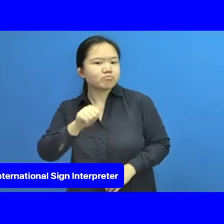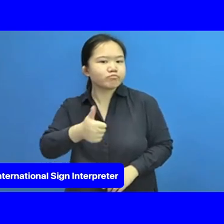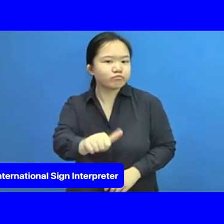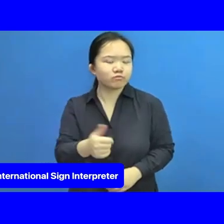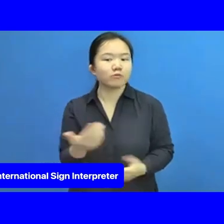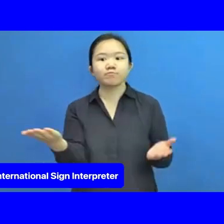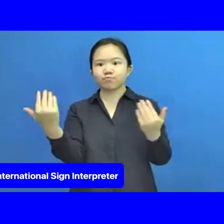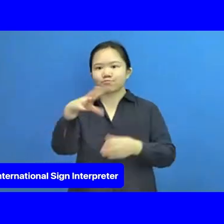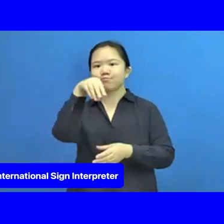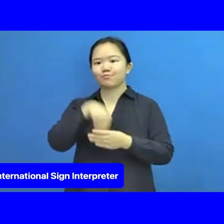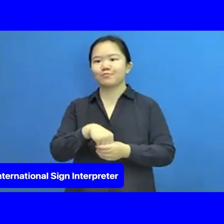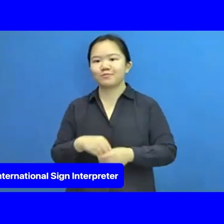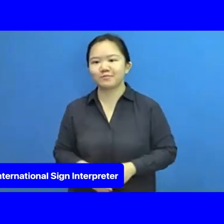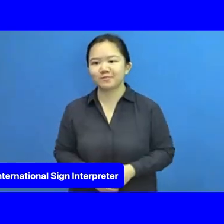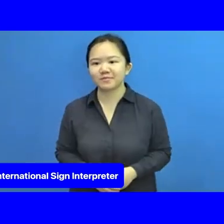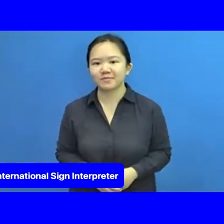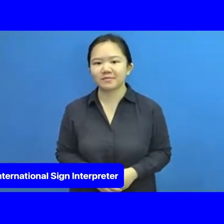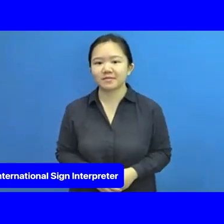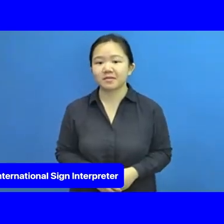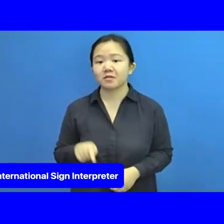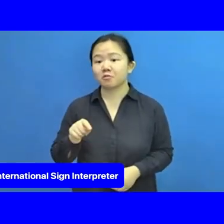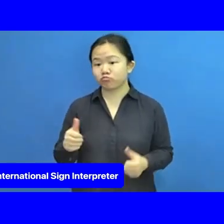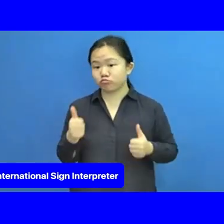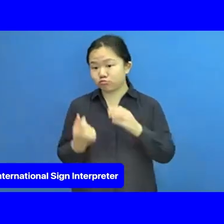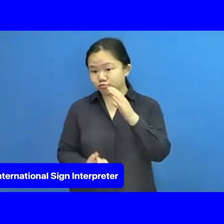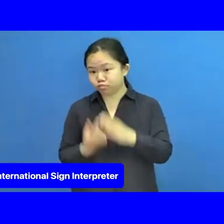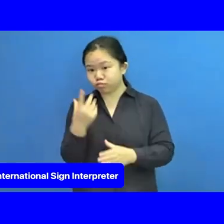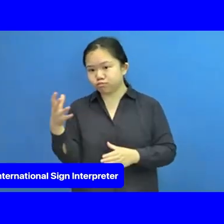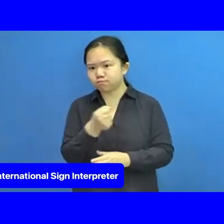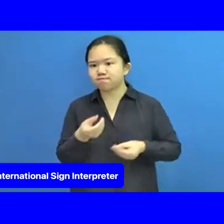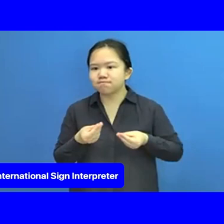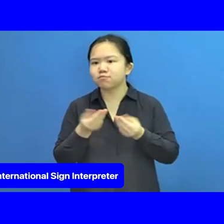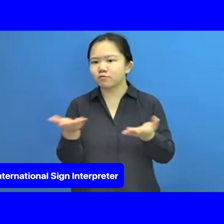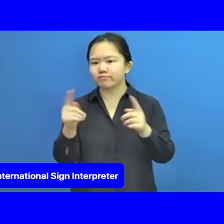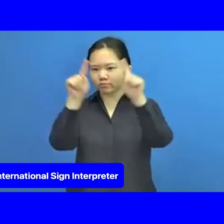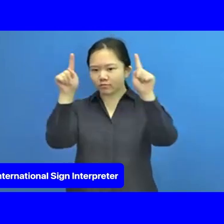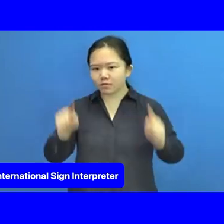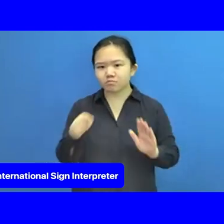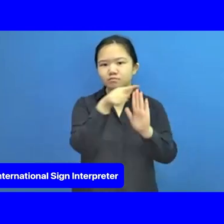as a collective space for learning and development for all the beneficiaries that will take our part